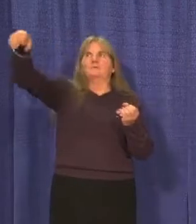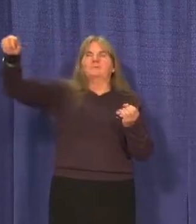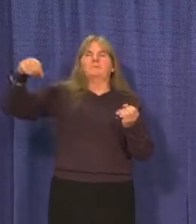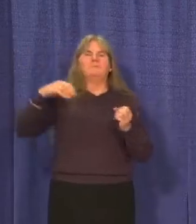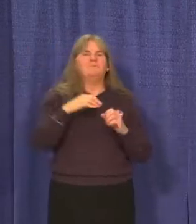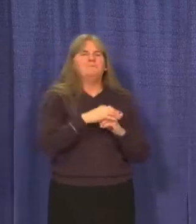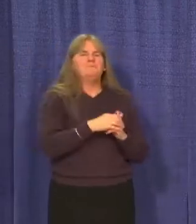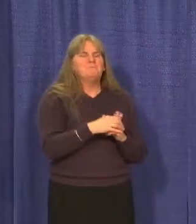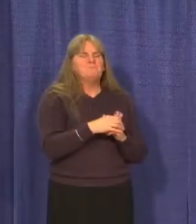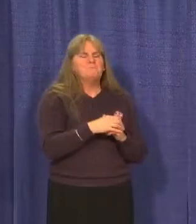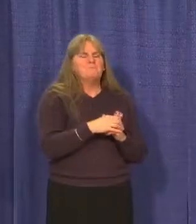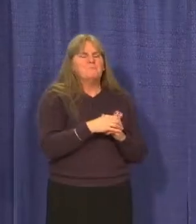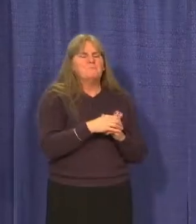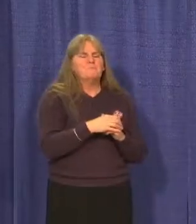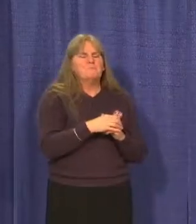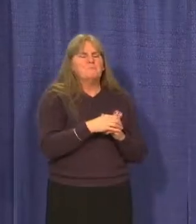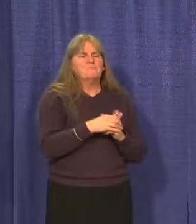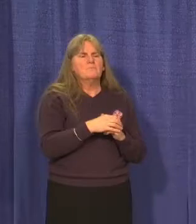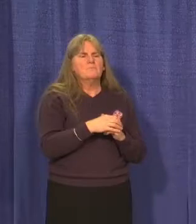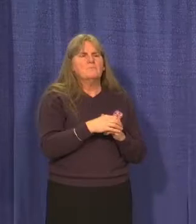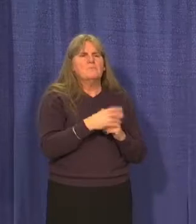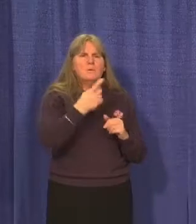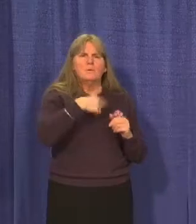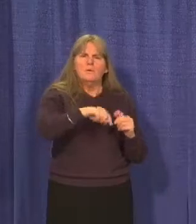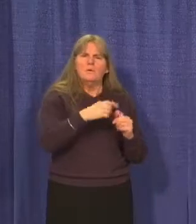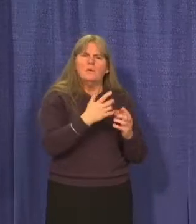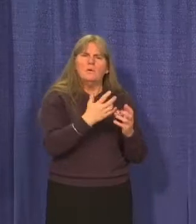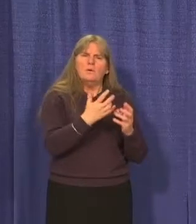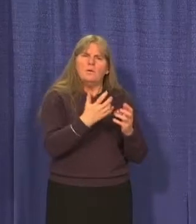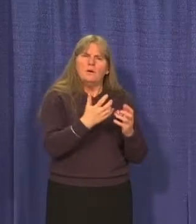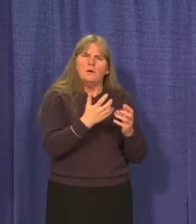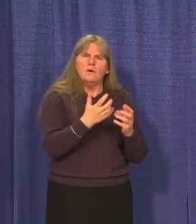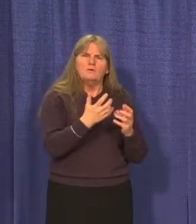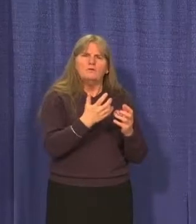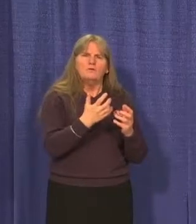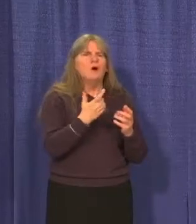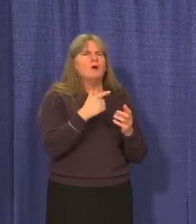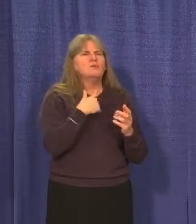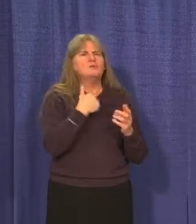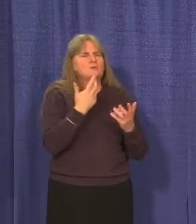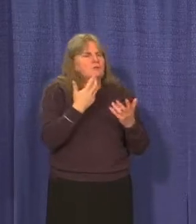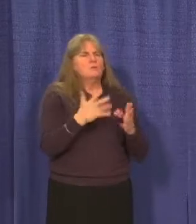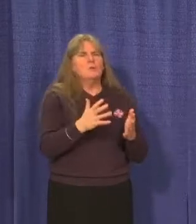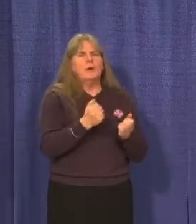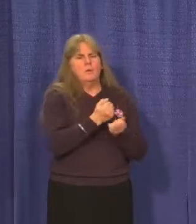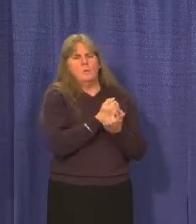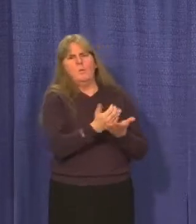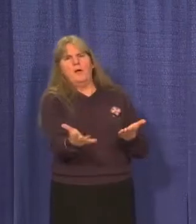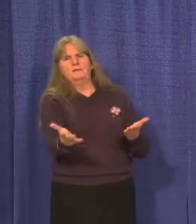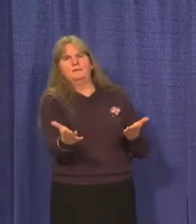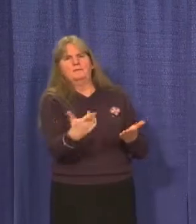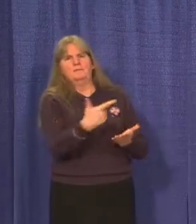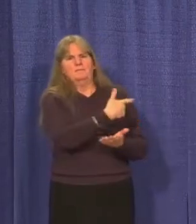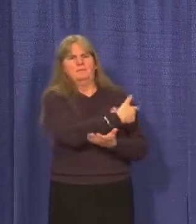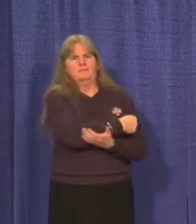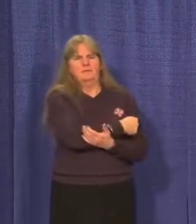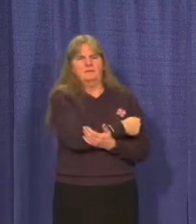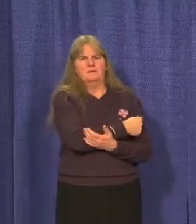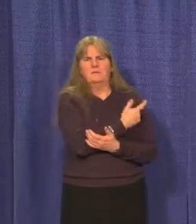did not mention in French, those that we do not want to waste a single dose. We have an obligation to aim for